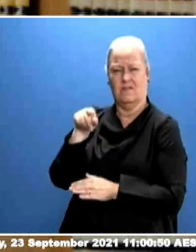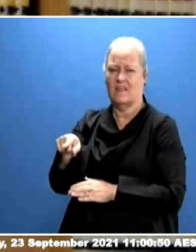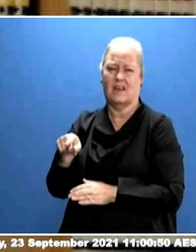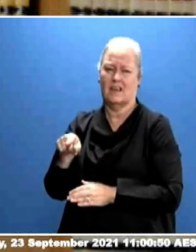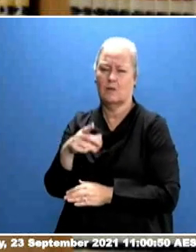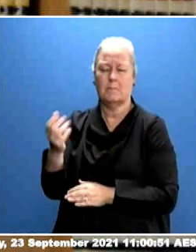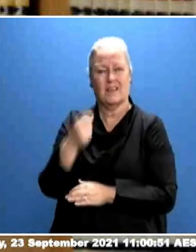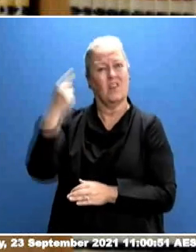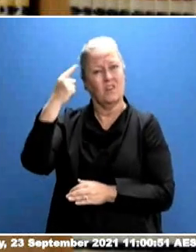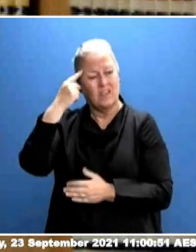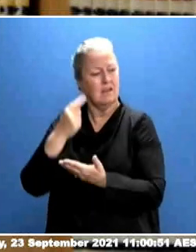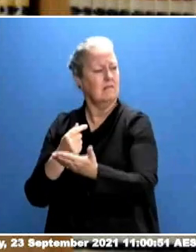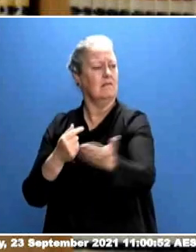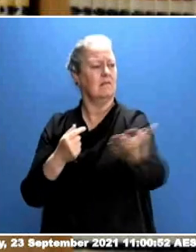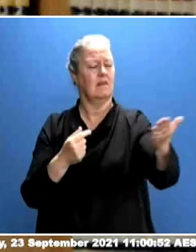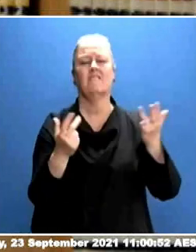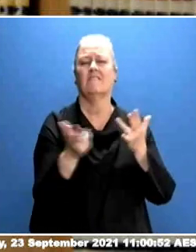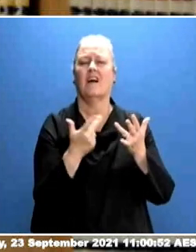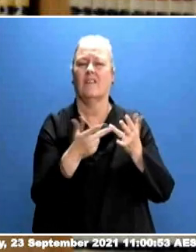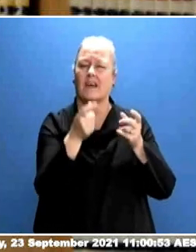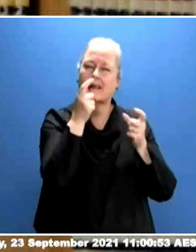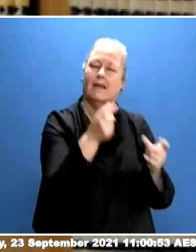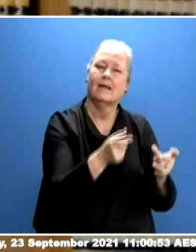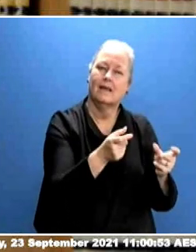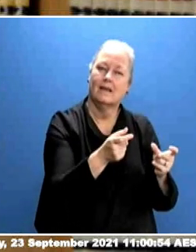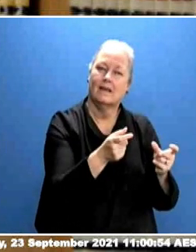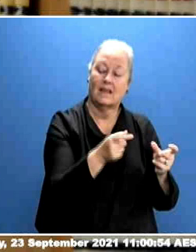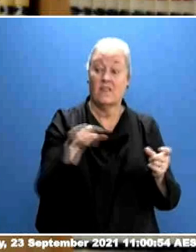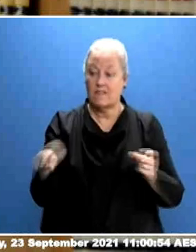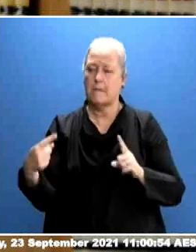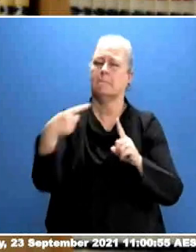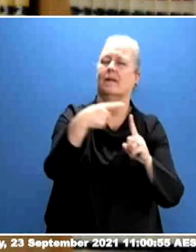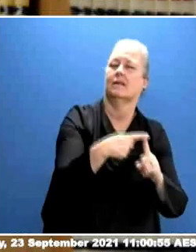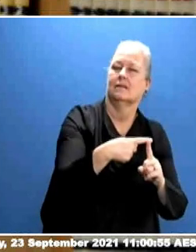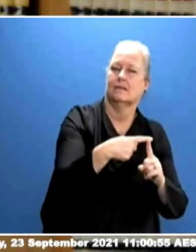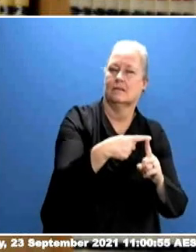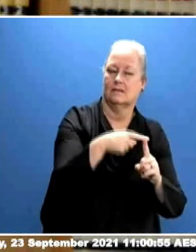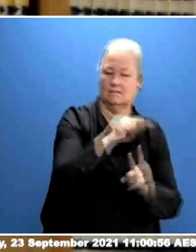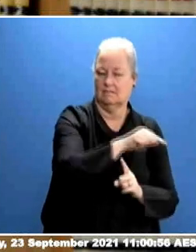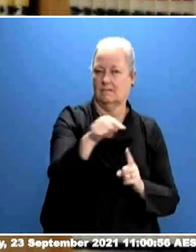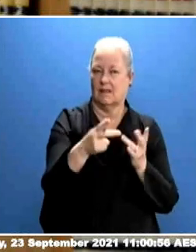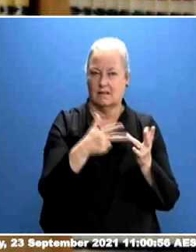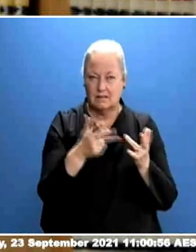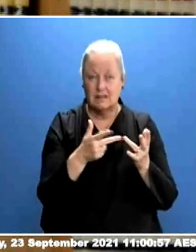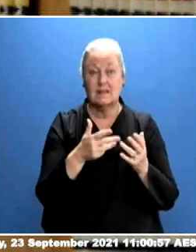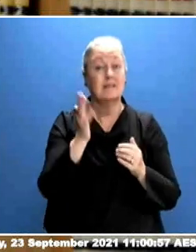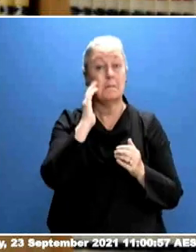for the broader spectrum of care, because essentially it doesn't matter what we would achieve in Secure Care if that child